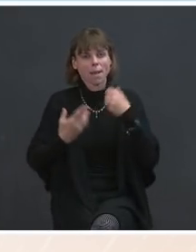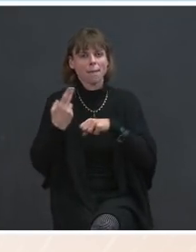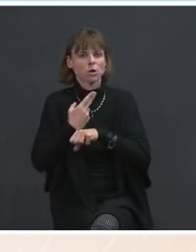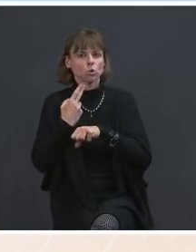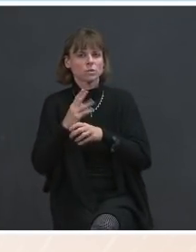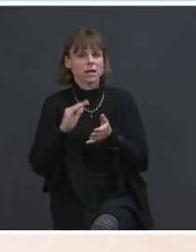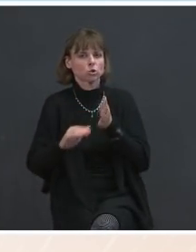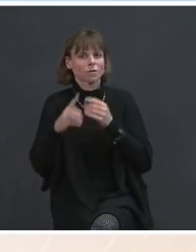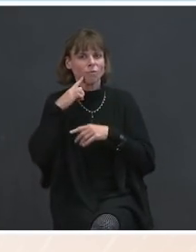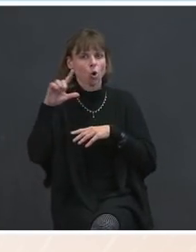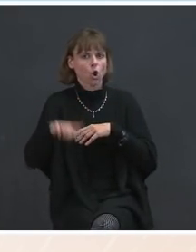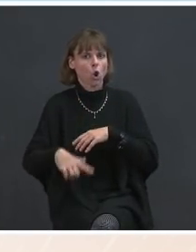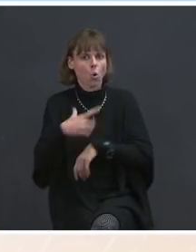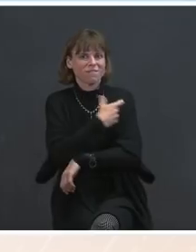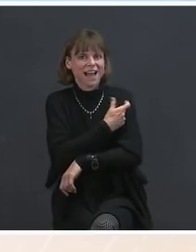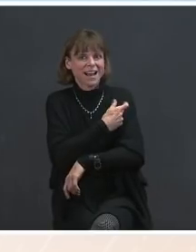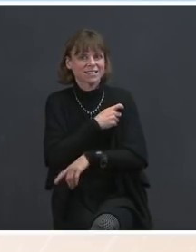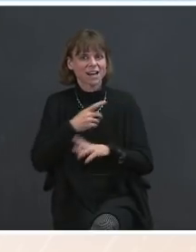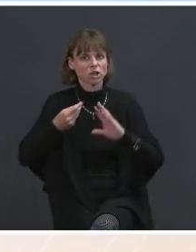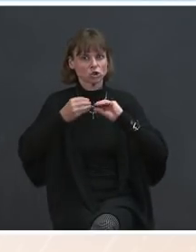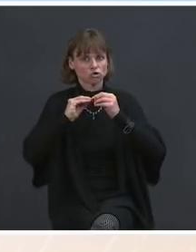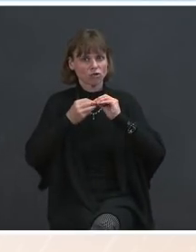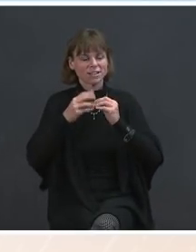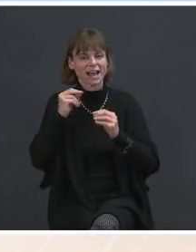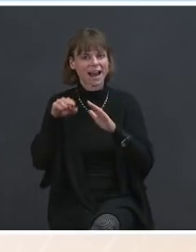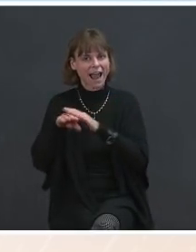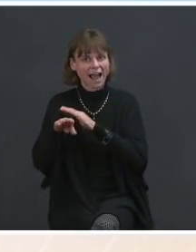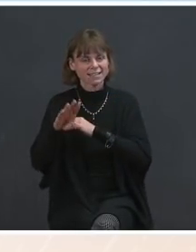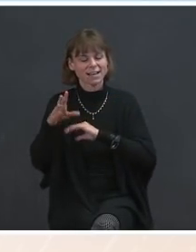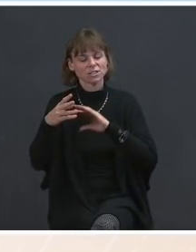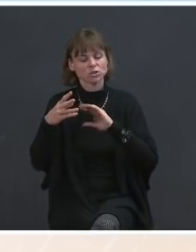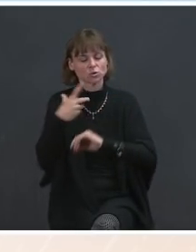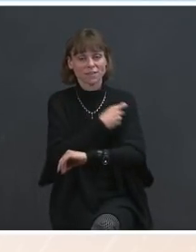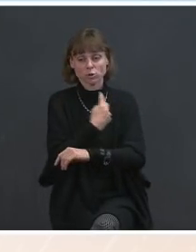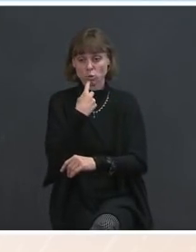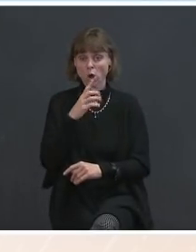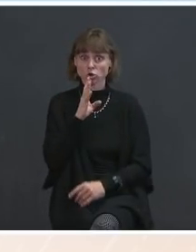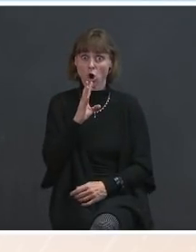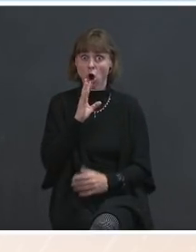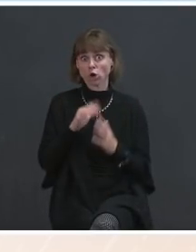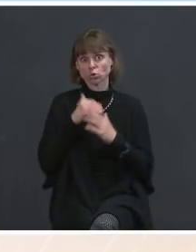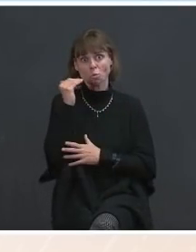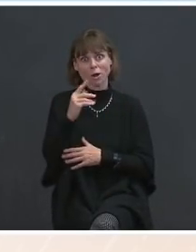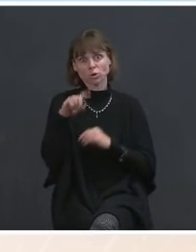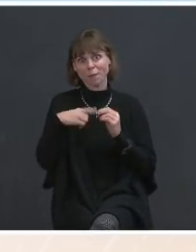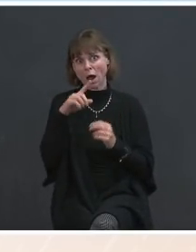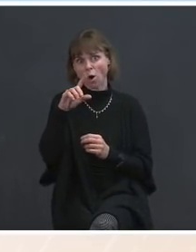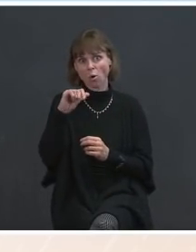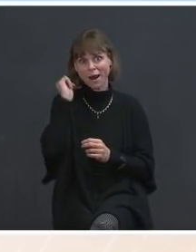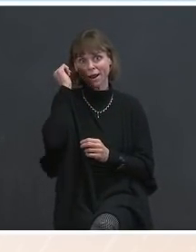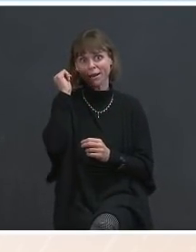as well as access to the vaccine. So there are some that are saying when you talk too much about African American people and their hesitation to the vaccine